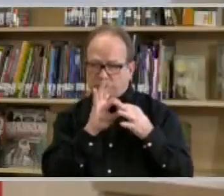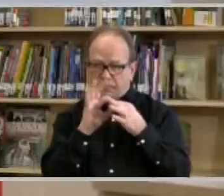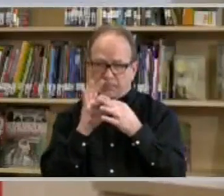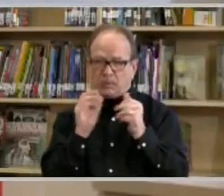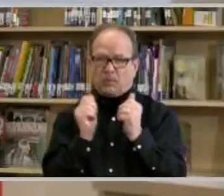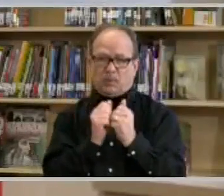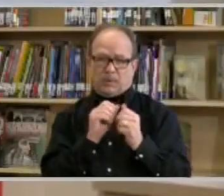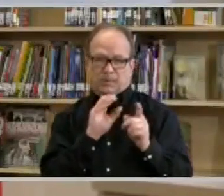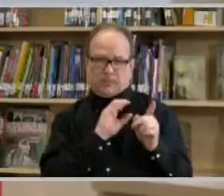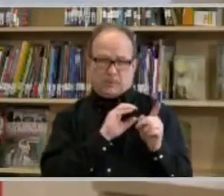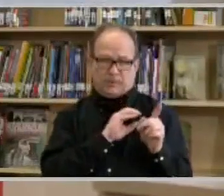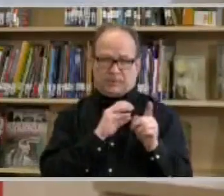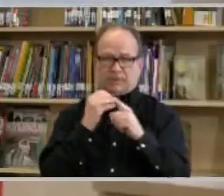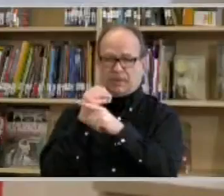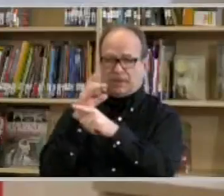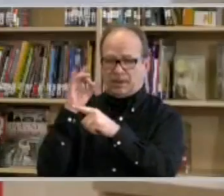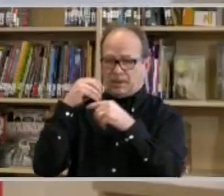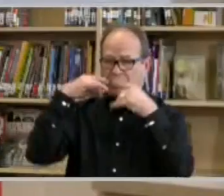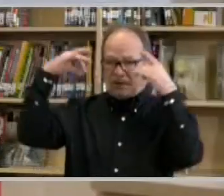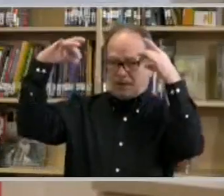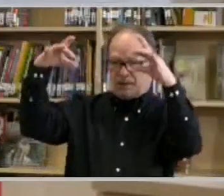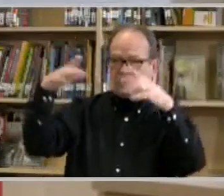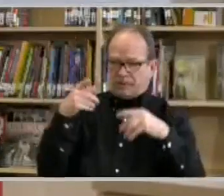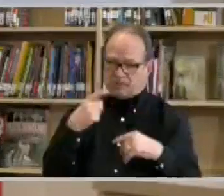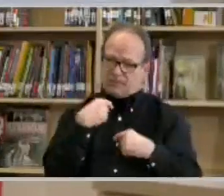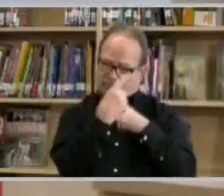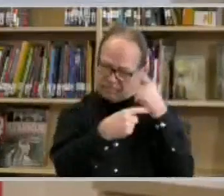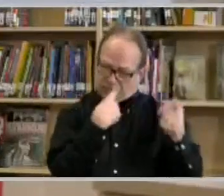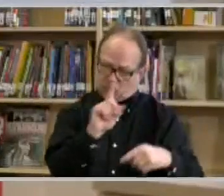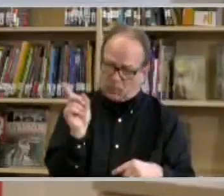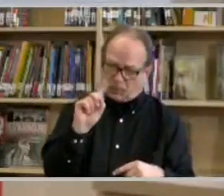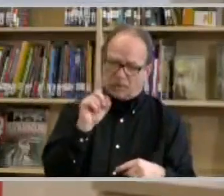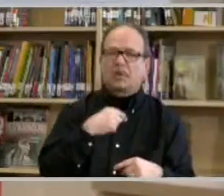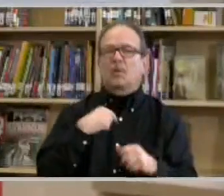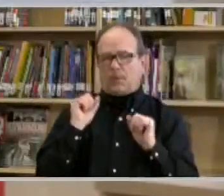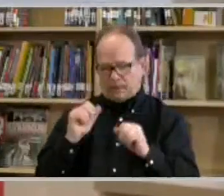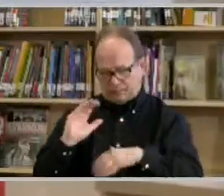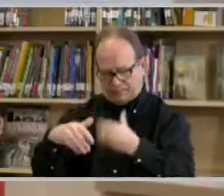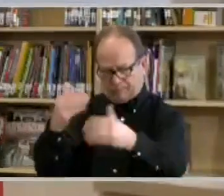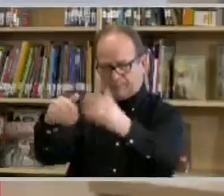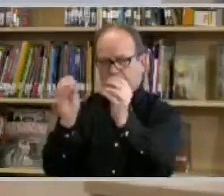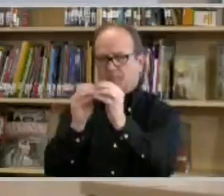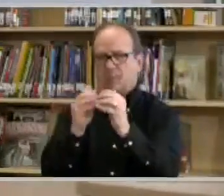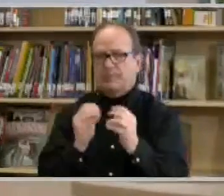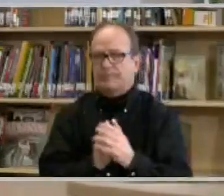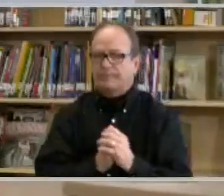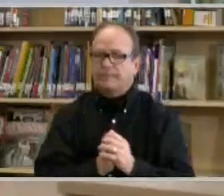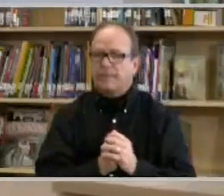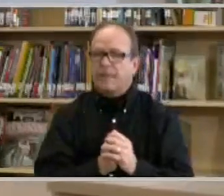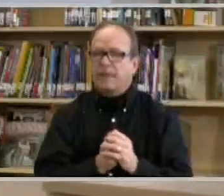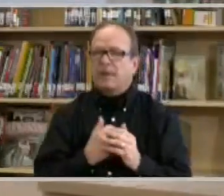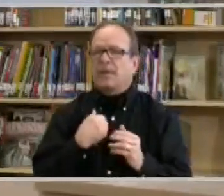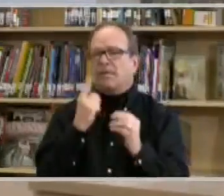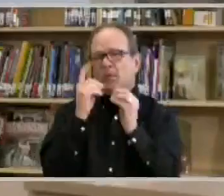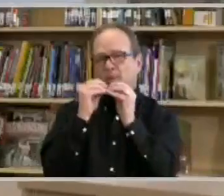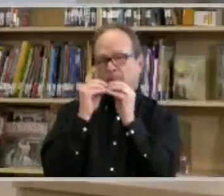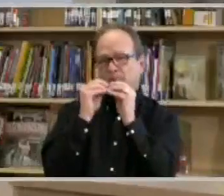BUT THE FACT IS ONCE WE FIND THE RIGHT PARTNER WE WILL BE ABLE TO CHANGE ALL THE LIGHTS IN THE CITY IN FAIRLY SHORT ORDER.